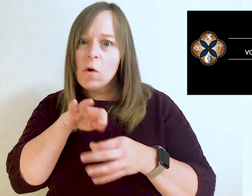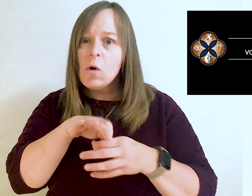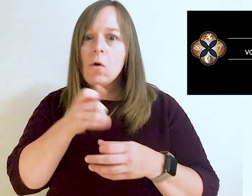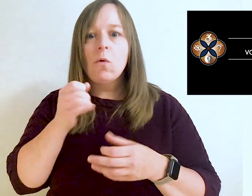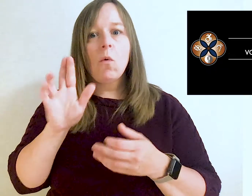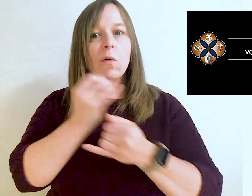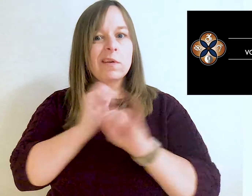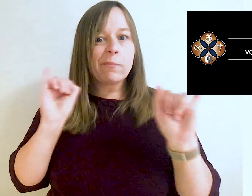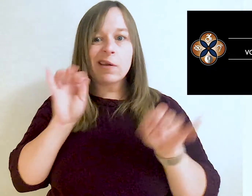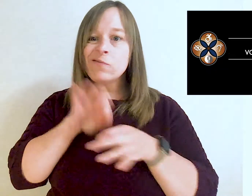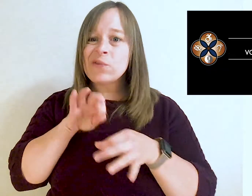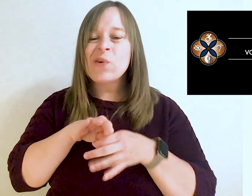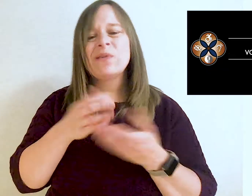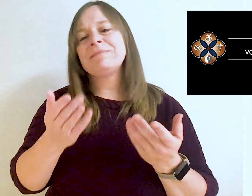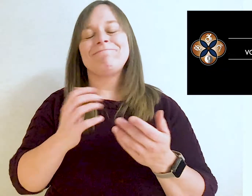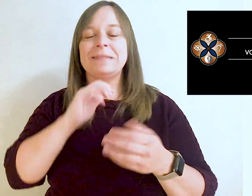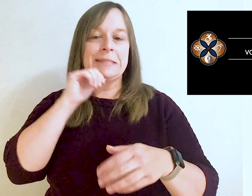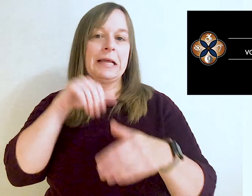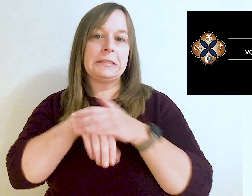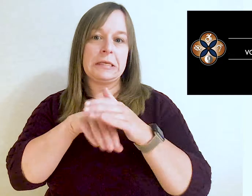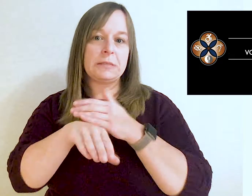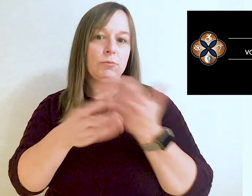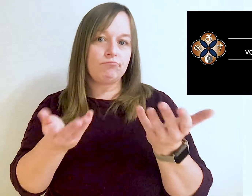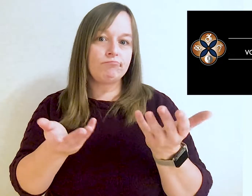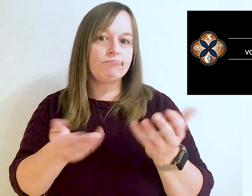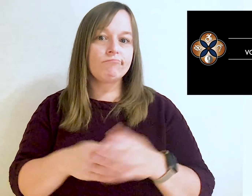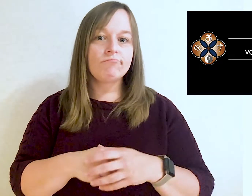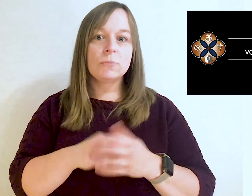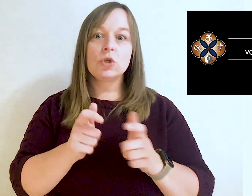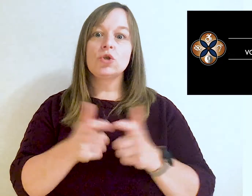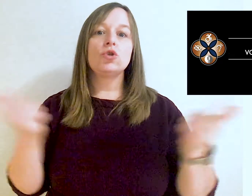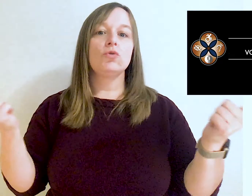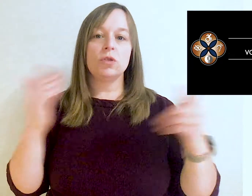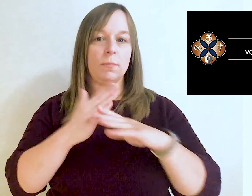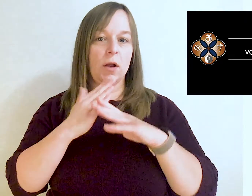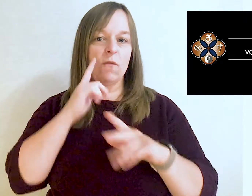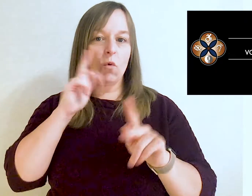the voting area is not accessible and that is a huge barrier